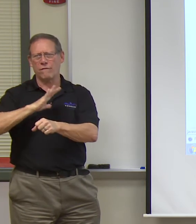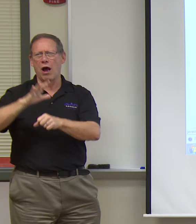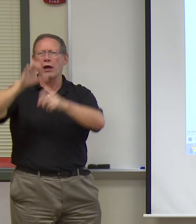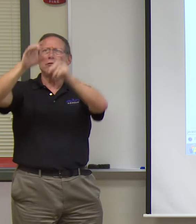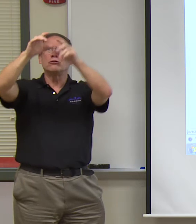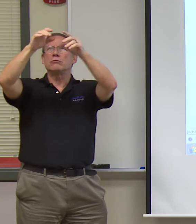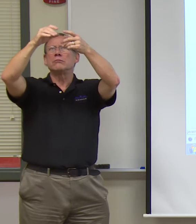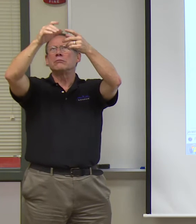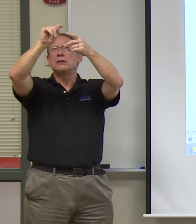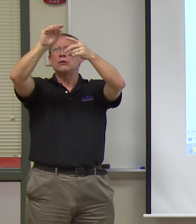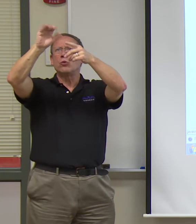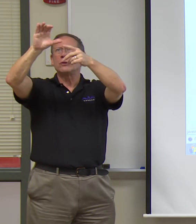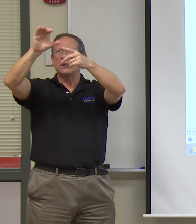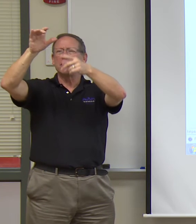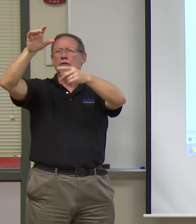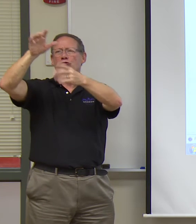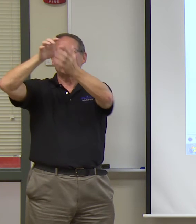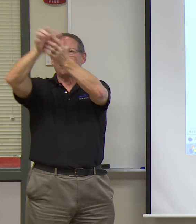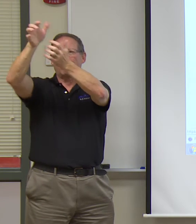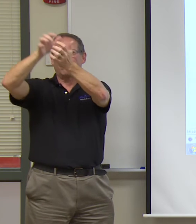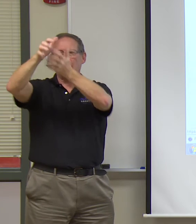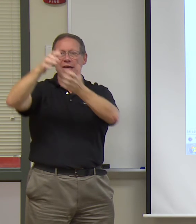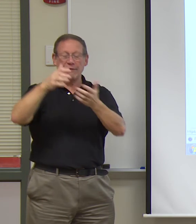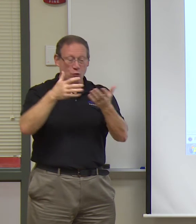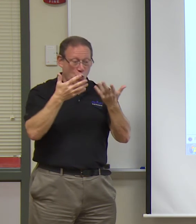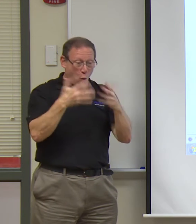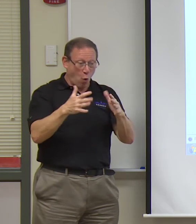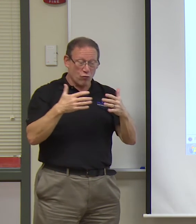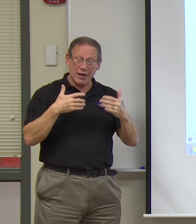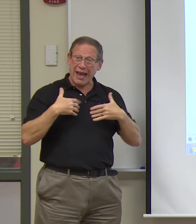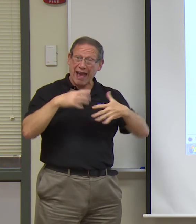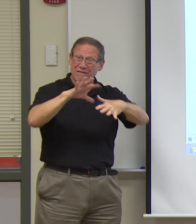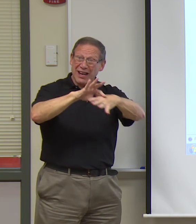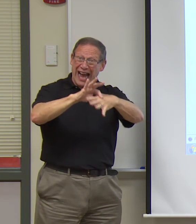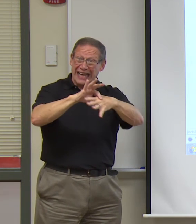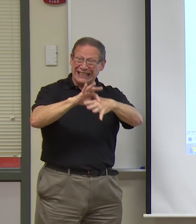content already in it, what happens is that in your table of contents,